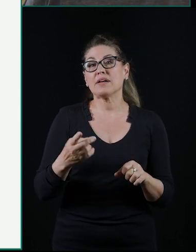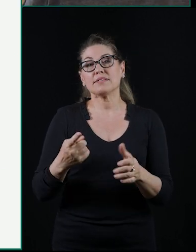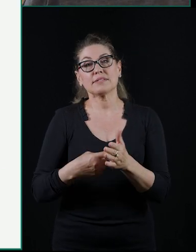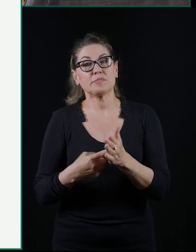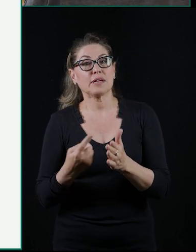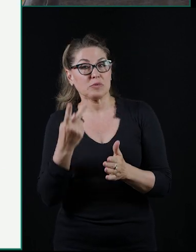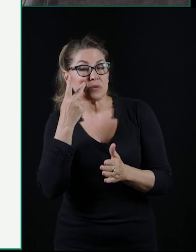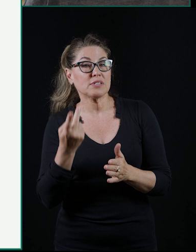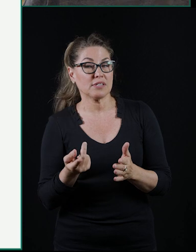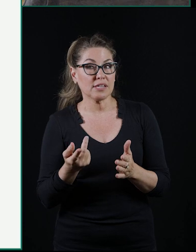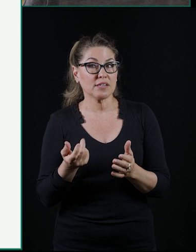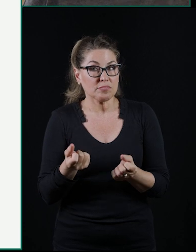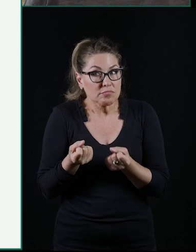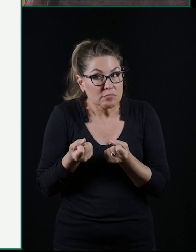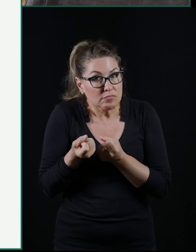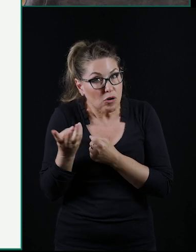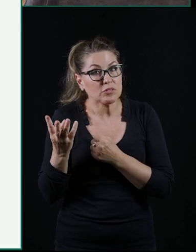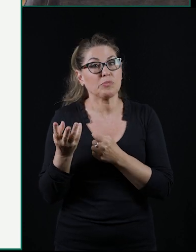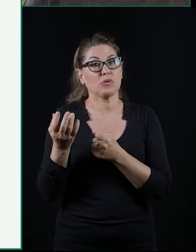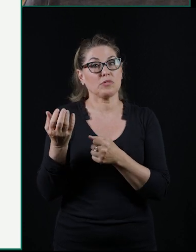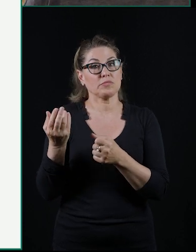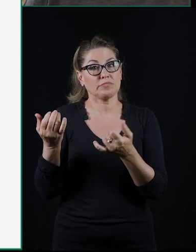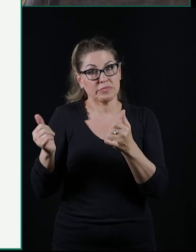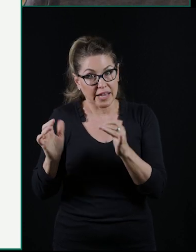see multiple users signing on the same device.